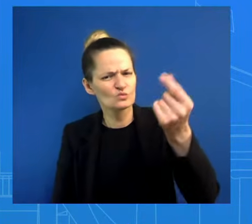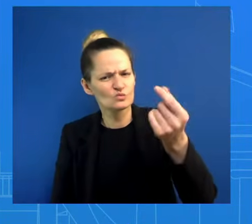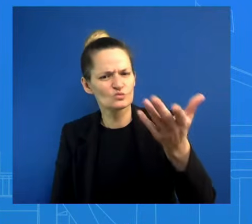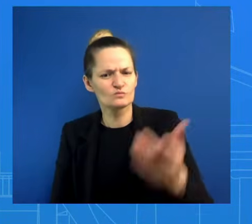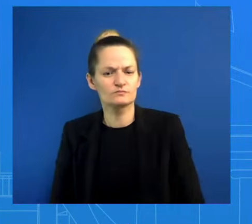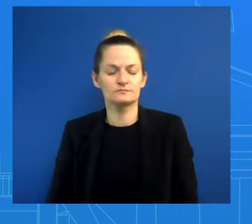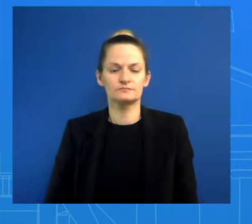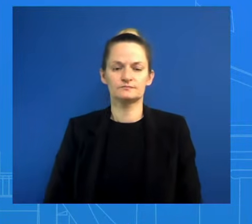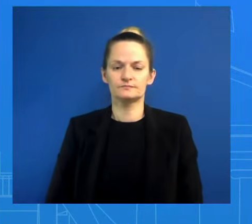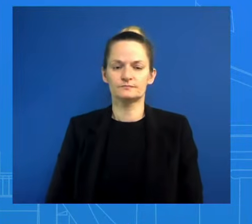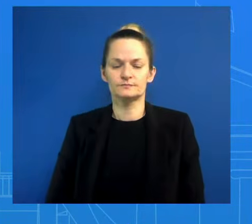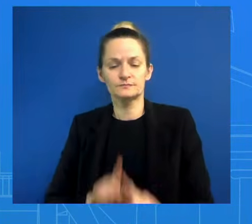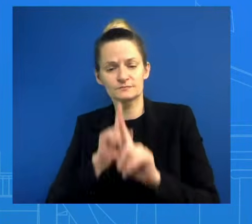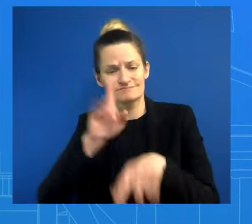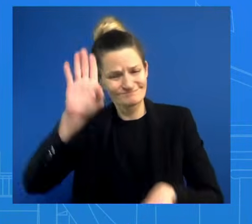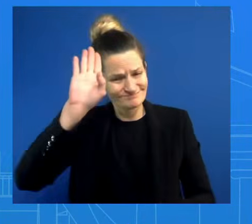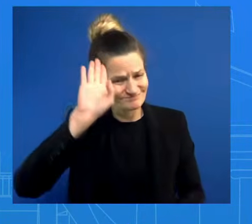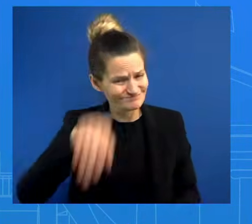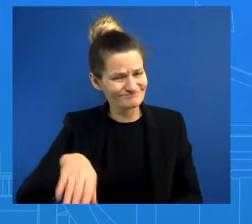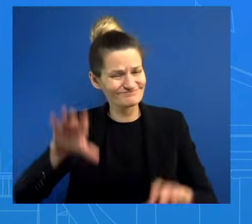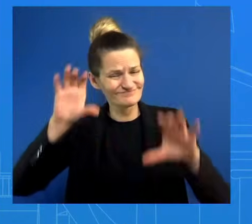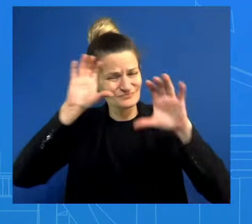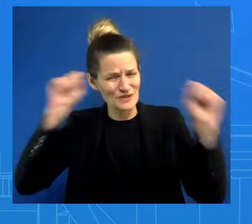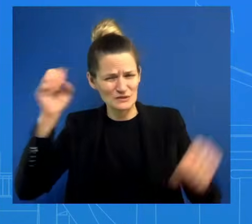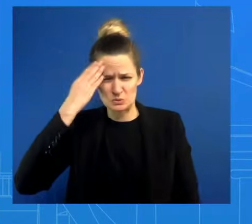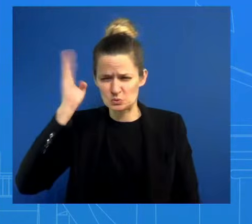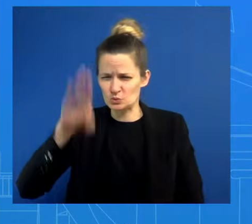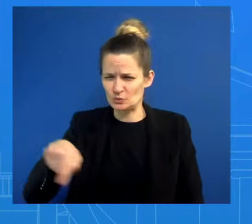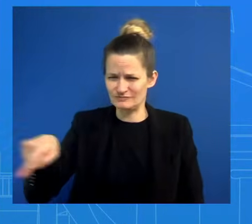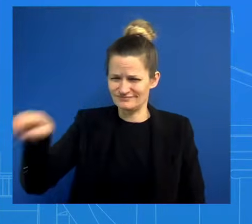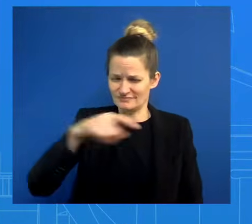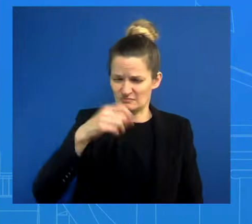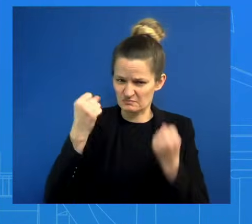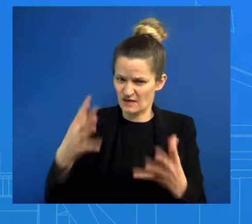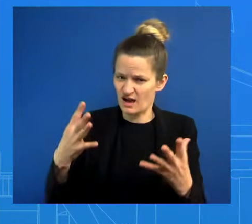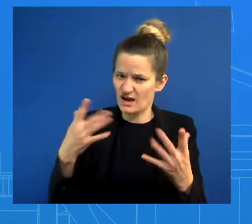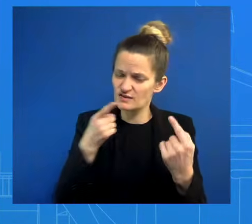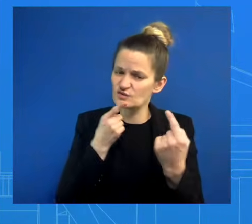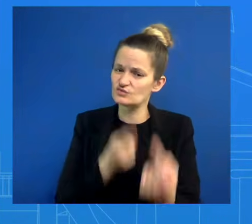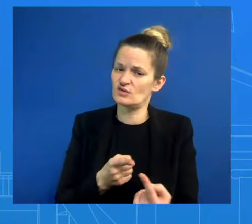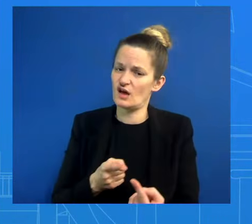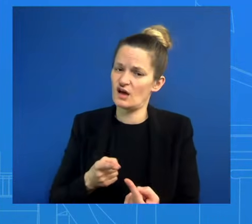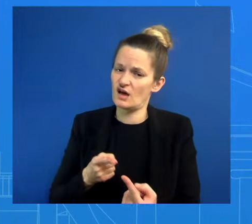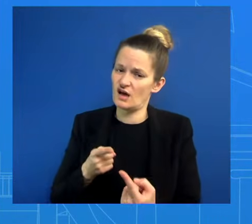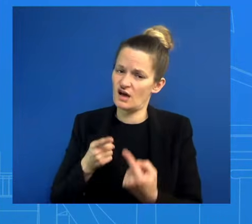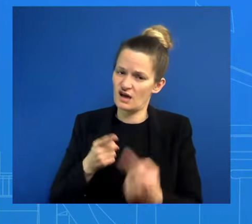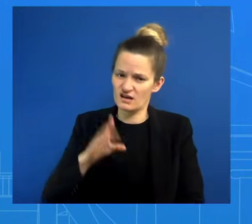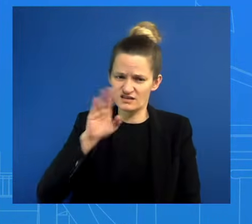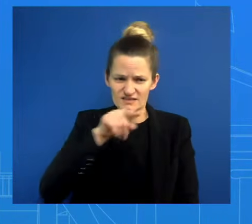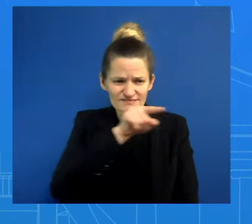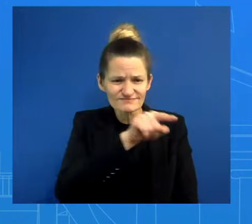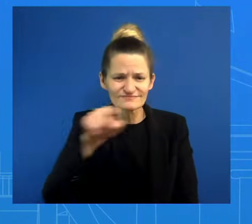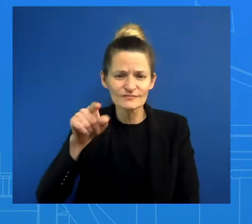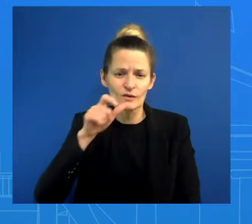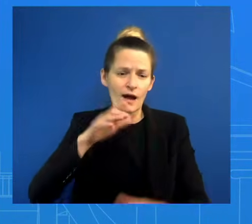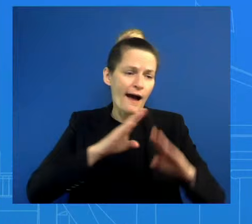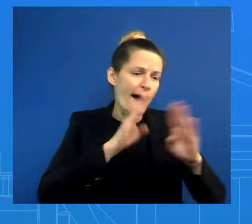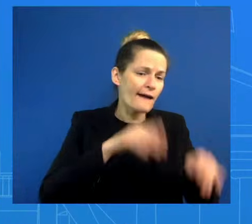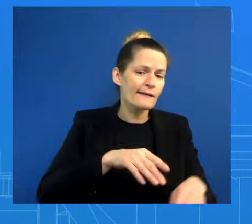throughout these past several years, and that's why the President released his Housing Supply Action Plan that we have talked about.